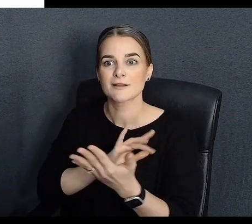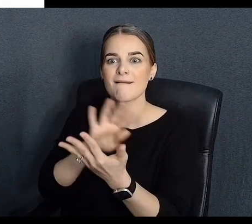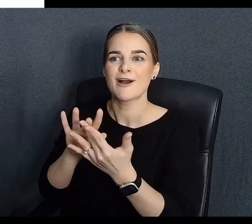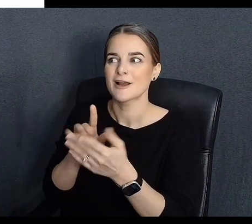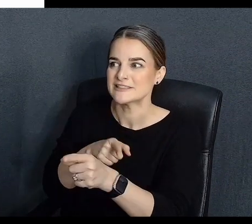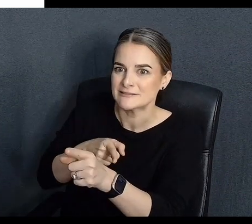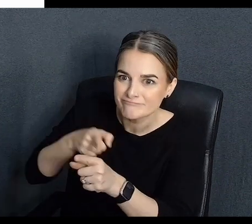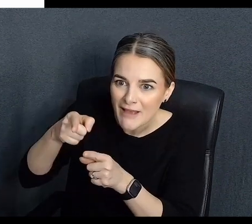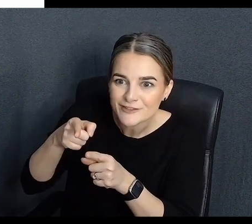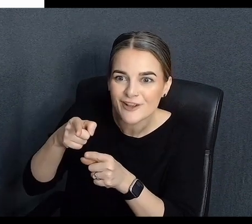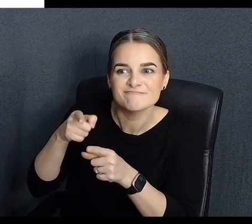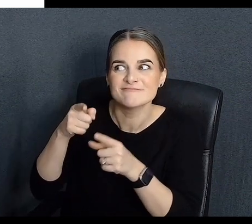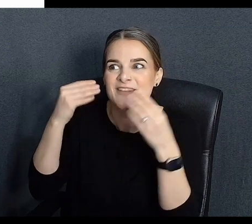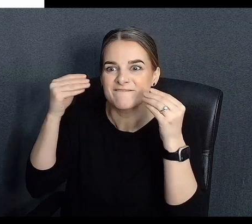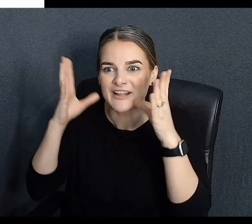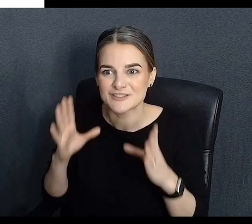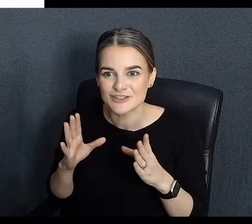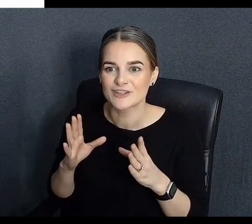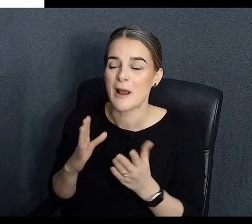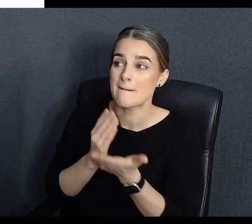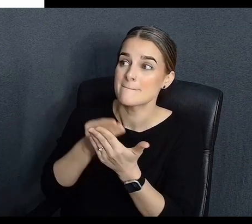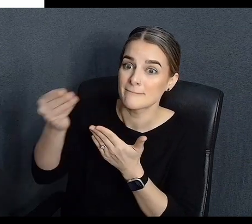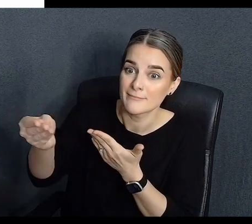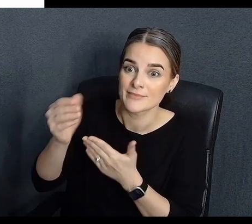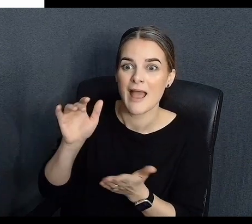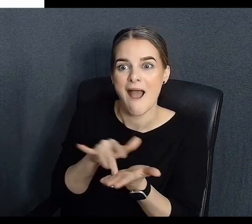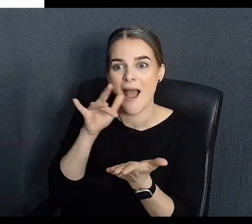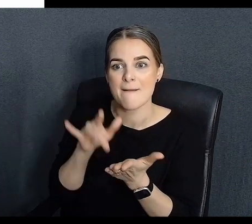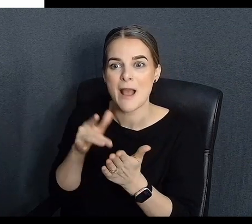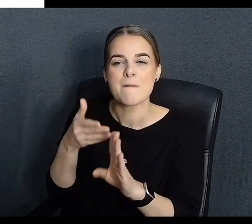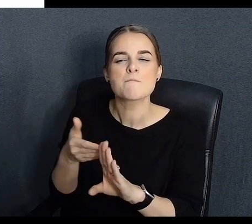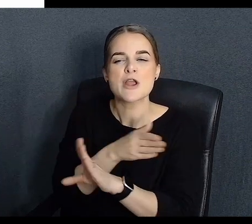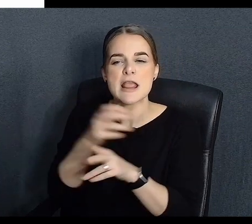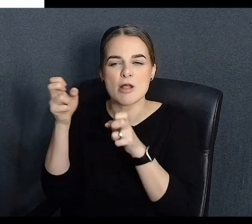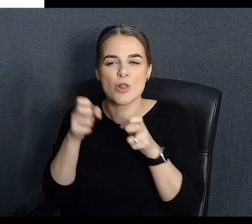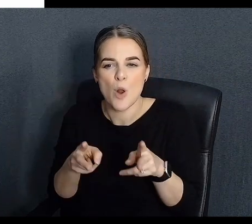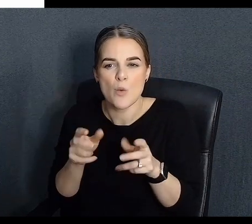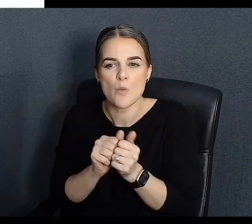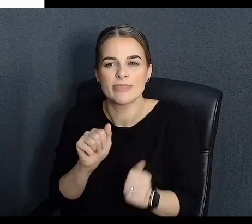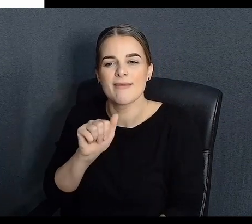to purchase the iPad preloaded with the AAC software.